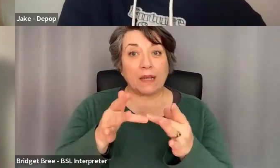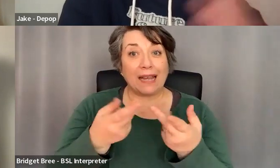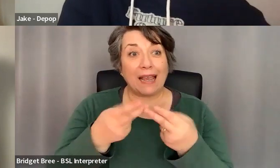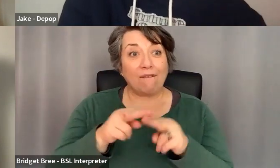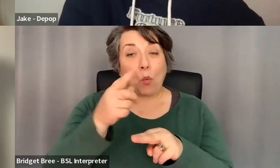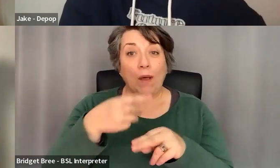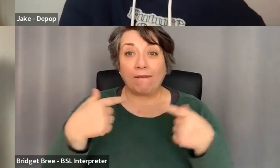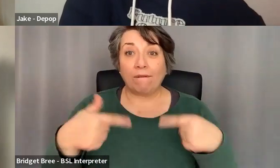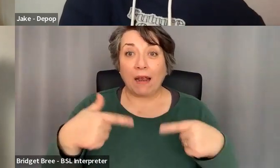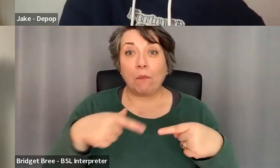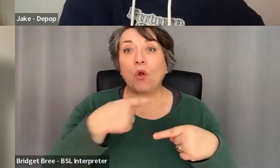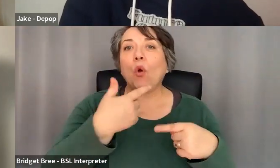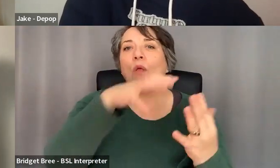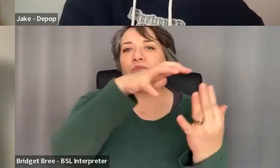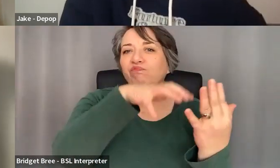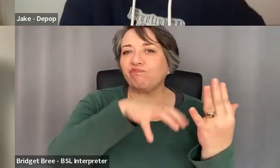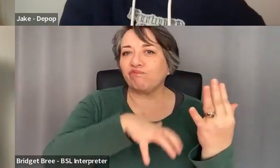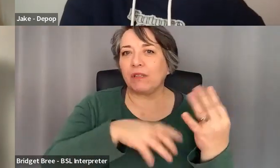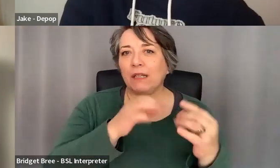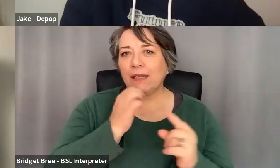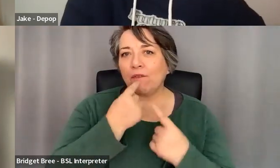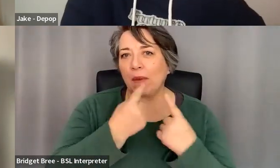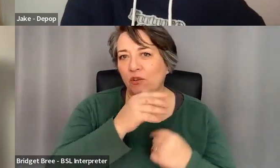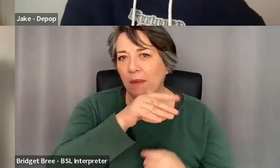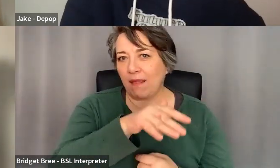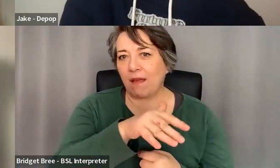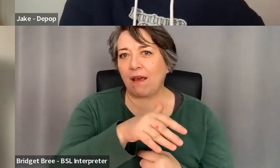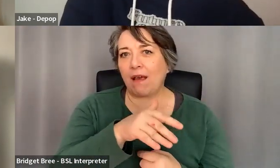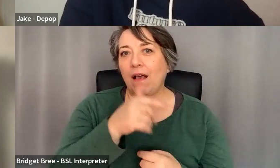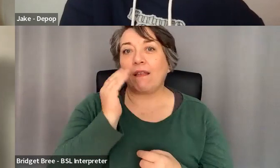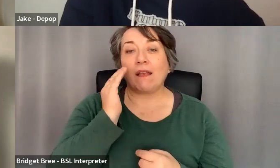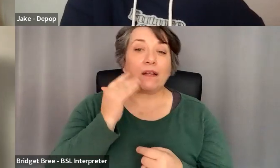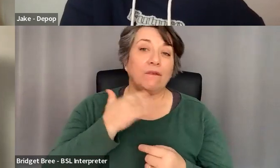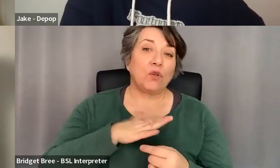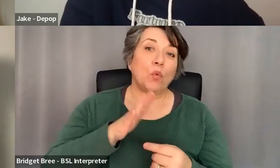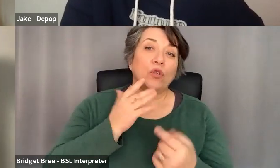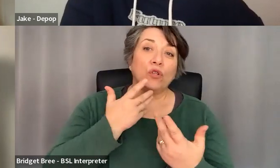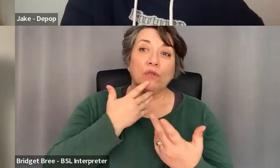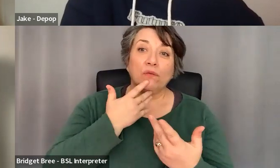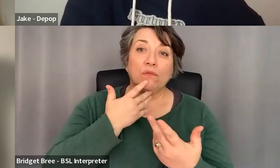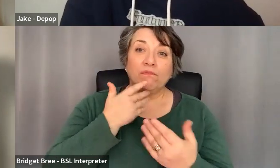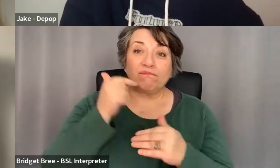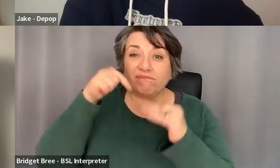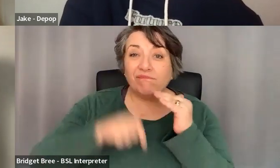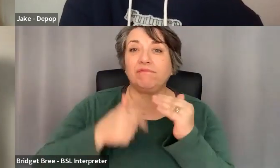it should have all the details in there and then we've been more than happy to kind of jump on a call and really run through the specifics once we get that for ourselves as